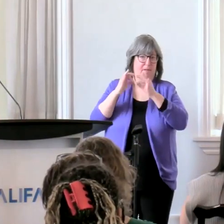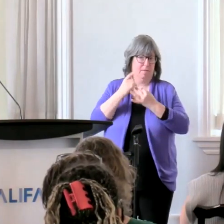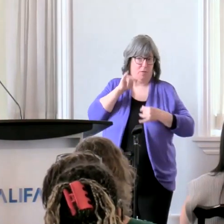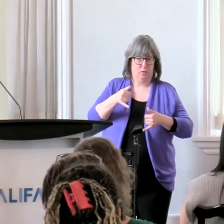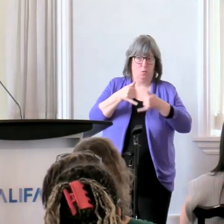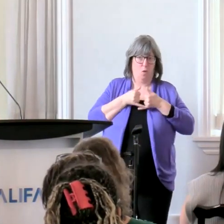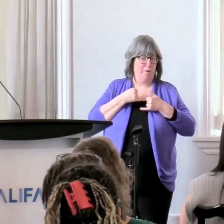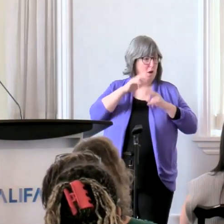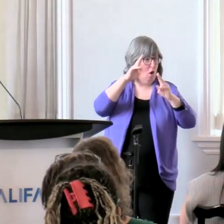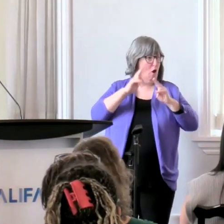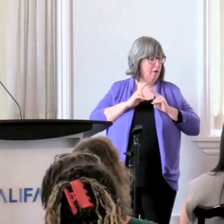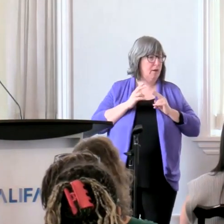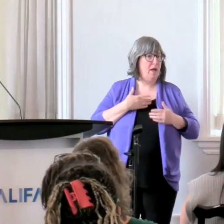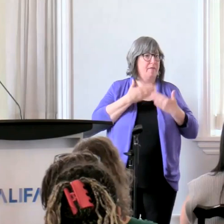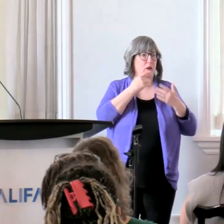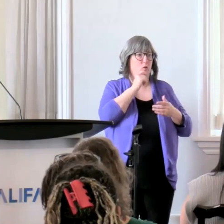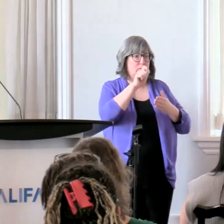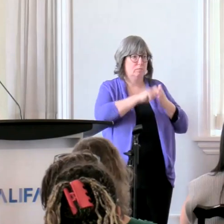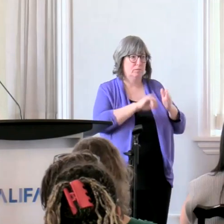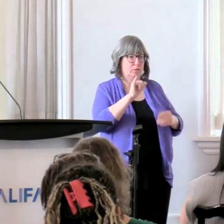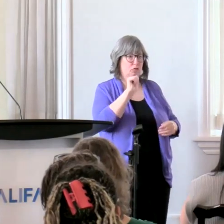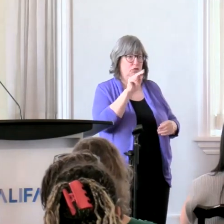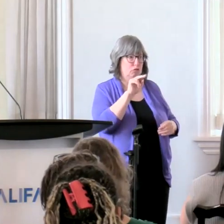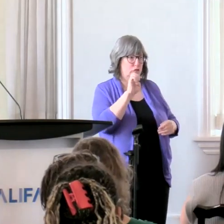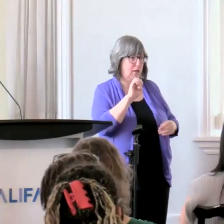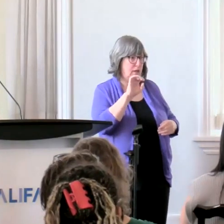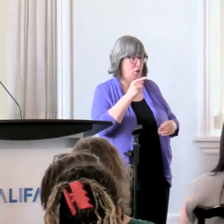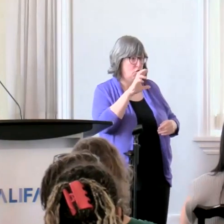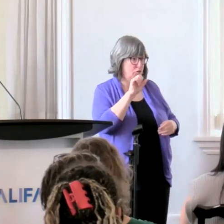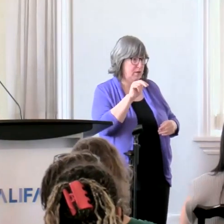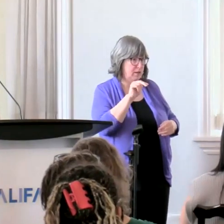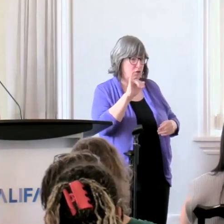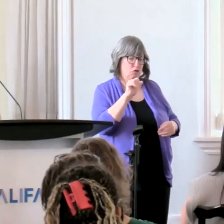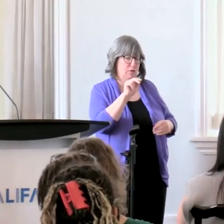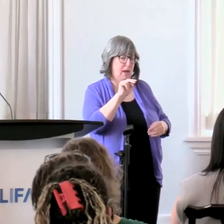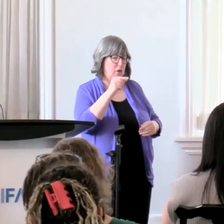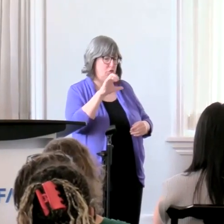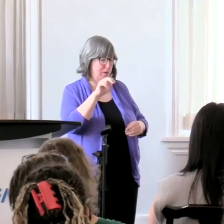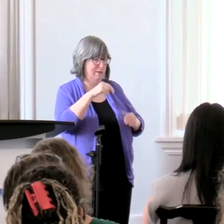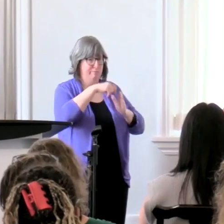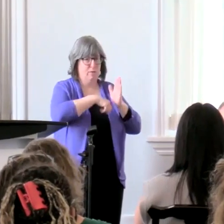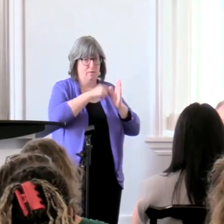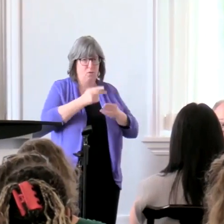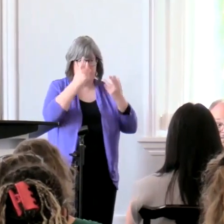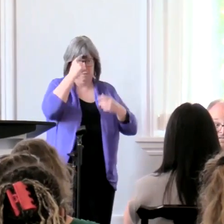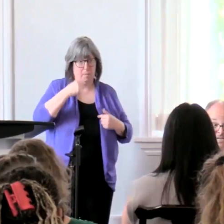It's a great honour. I like to thank my nominator, Jen Green, for bringing this forward for me.